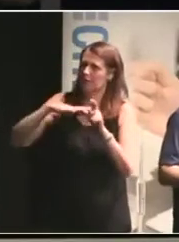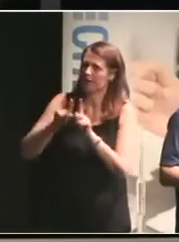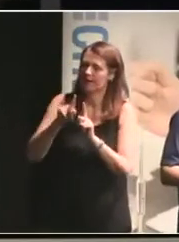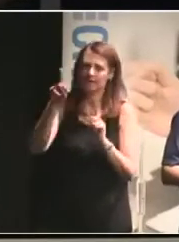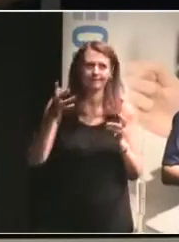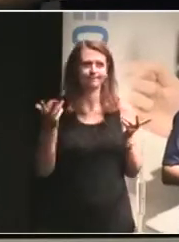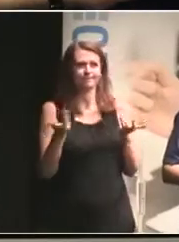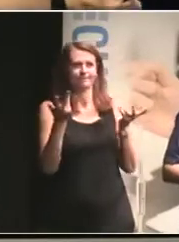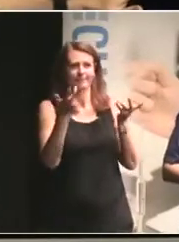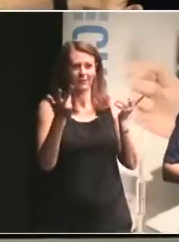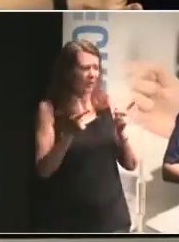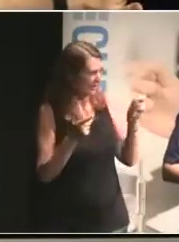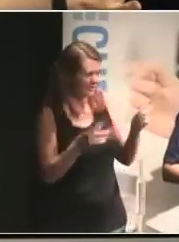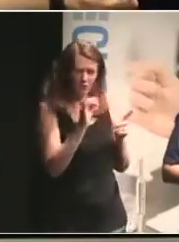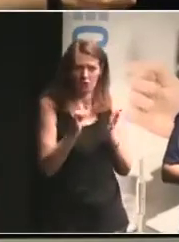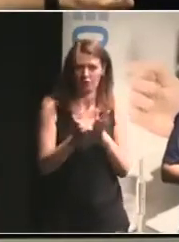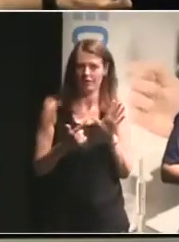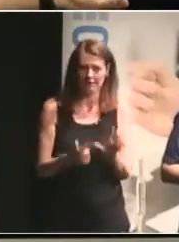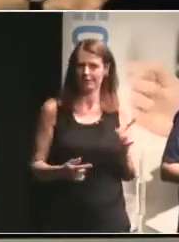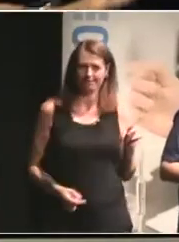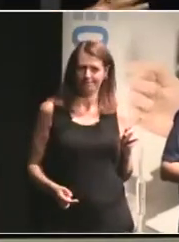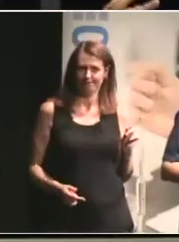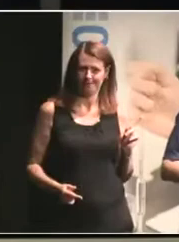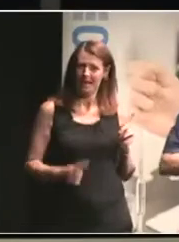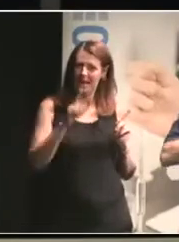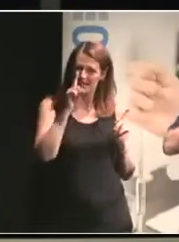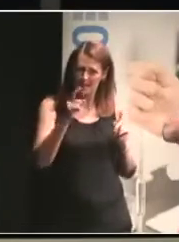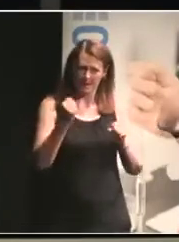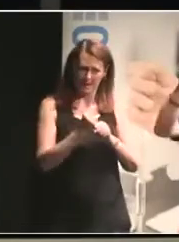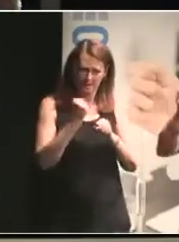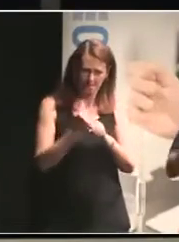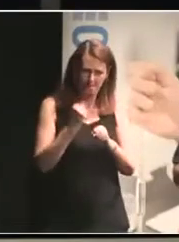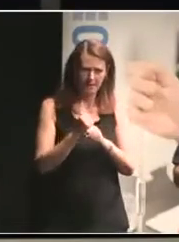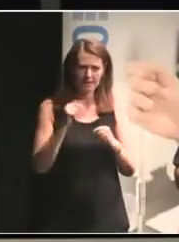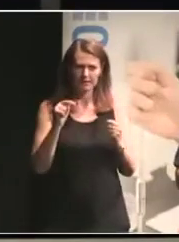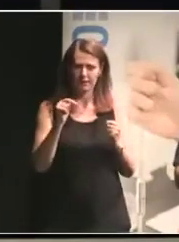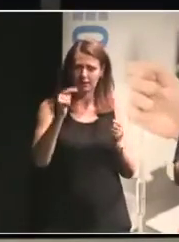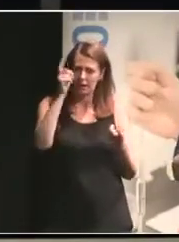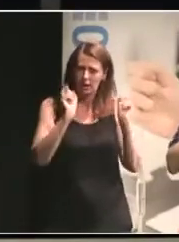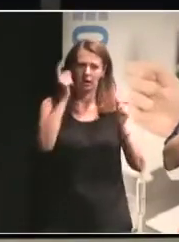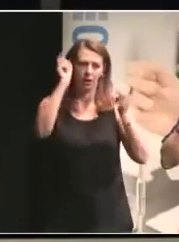So this isn't the answer but what it does is it creates this panic, this